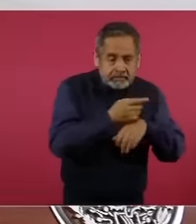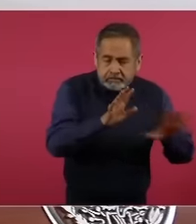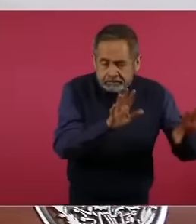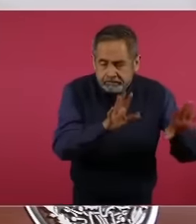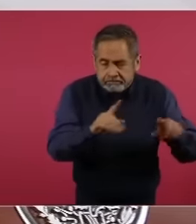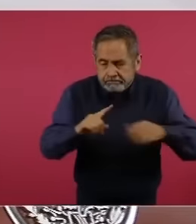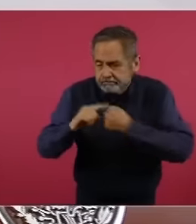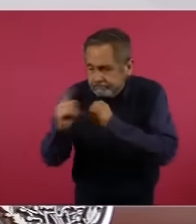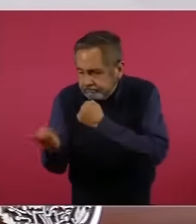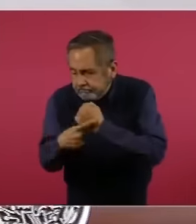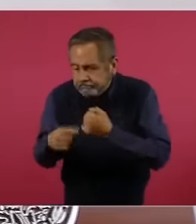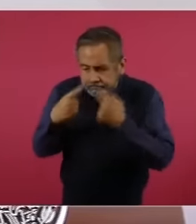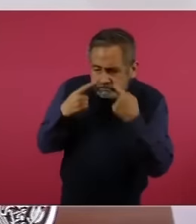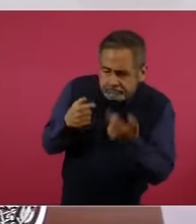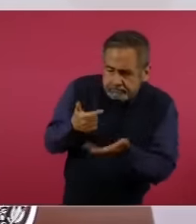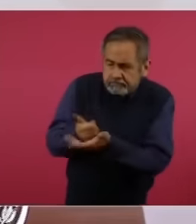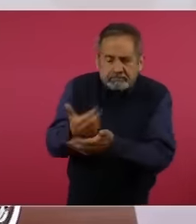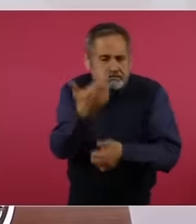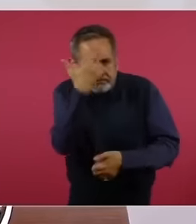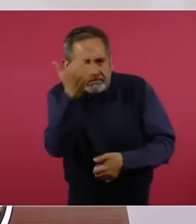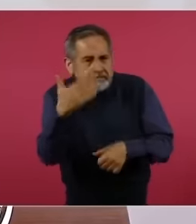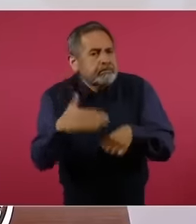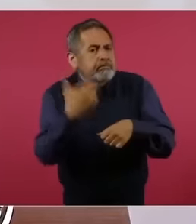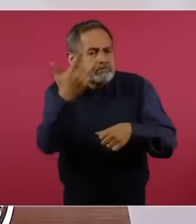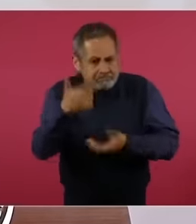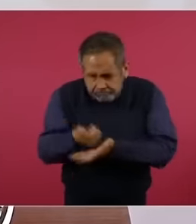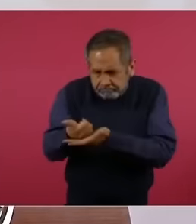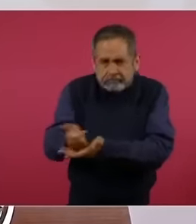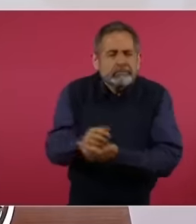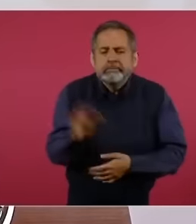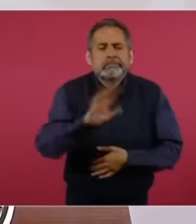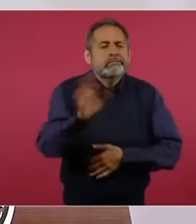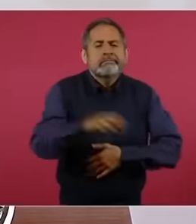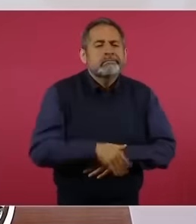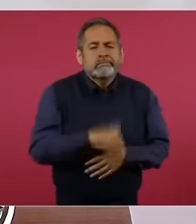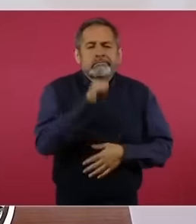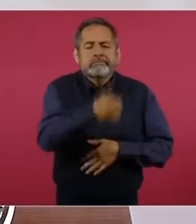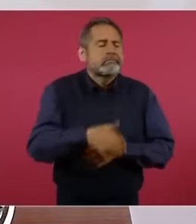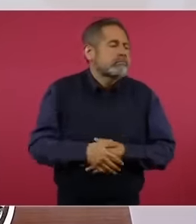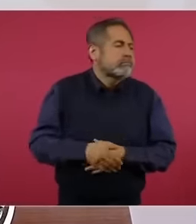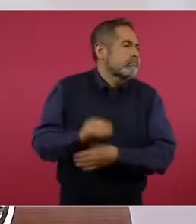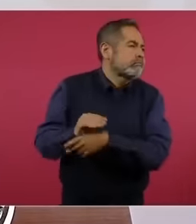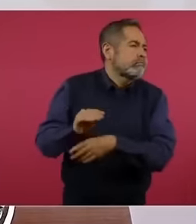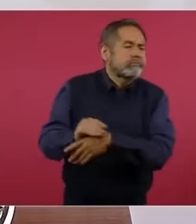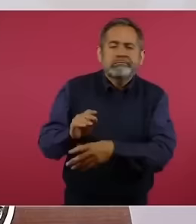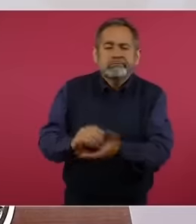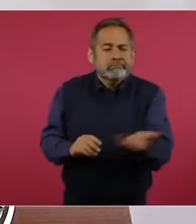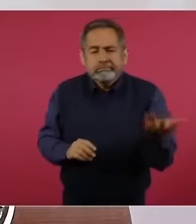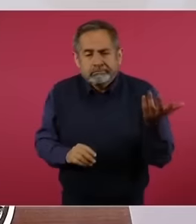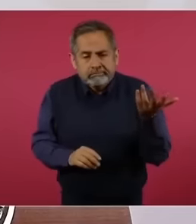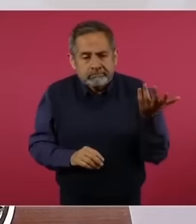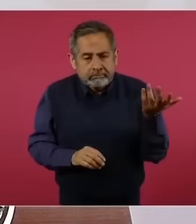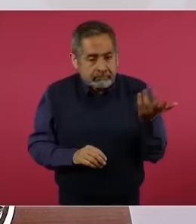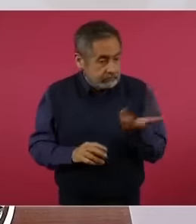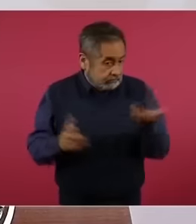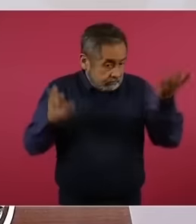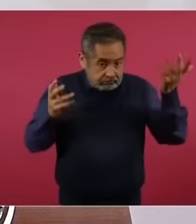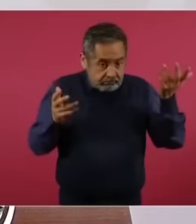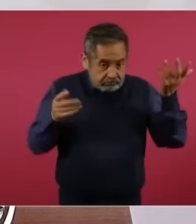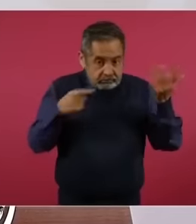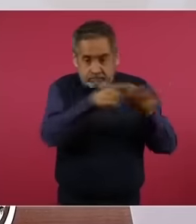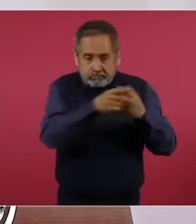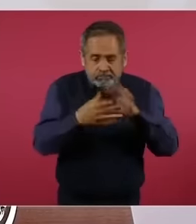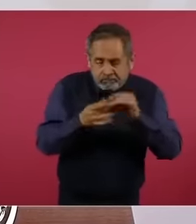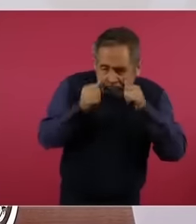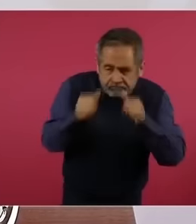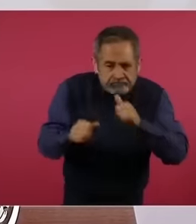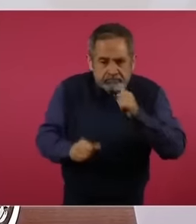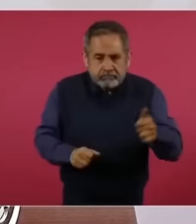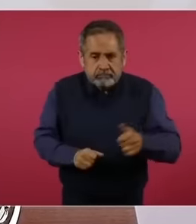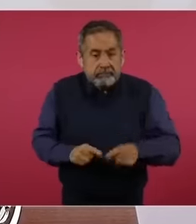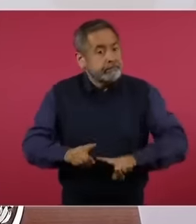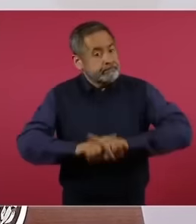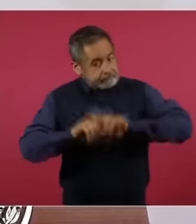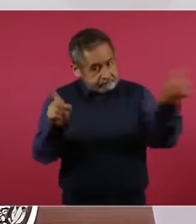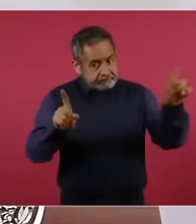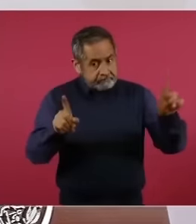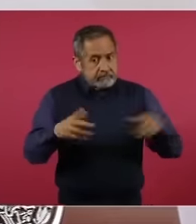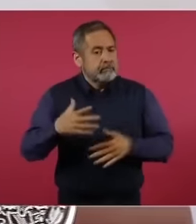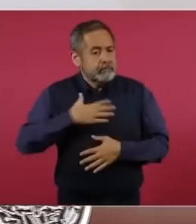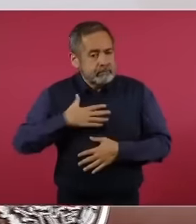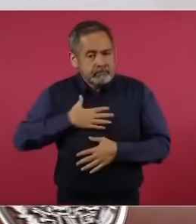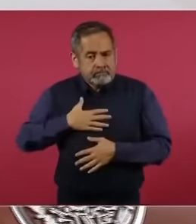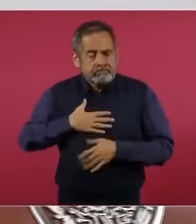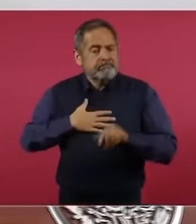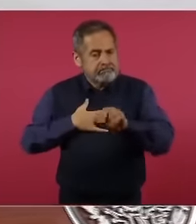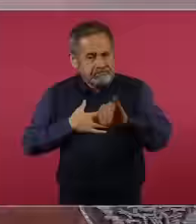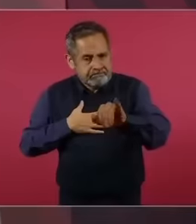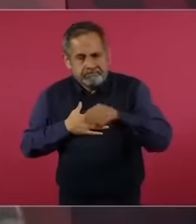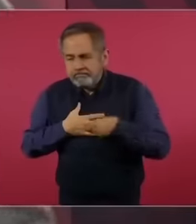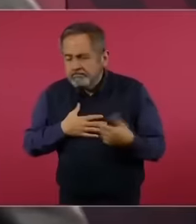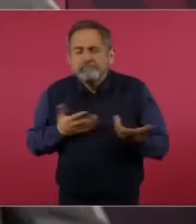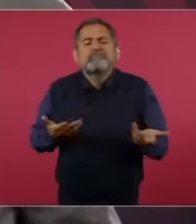causes They don't touch on that issue. We have been able